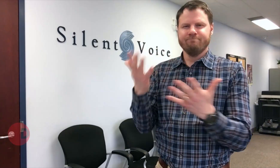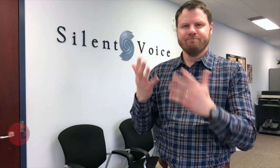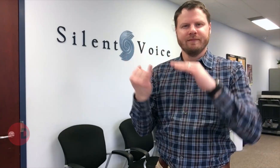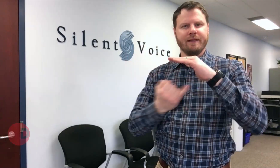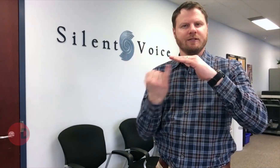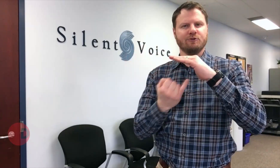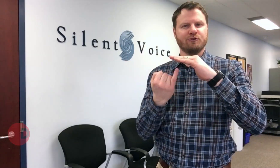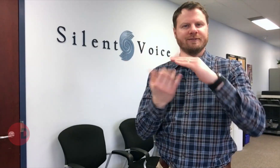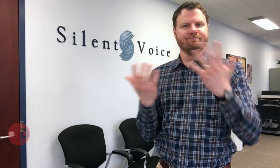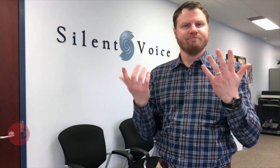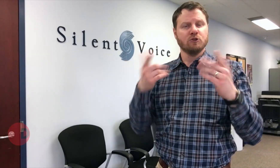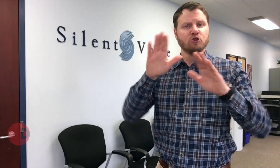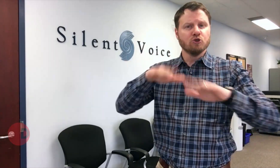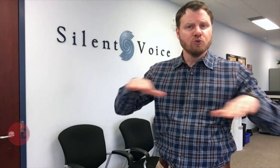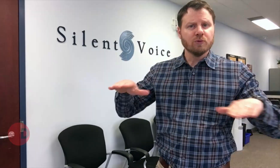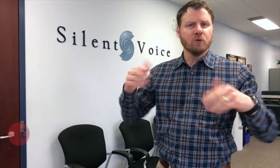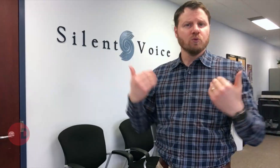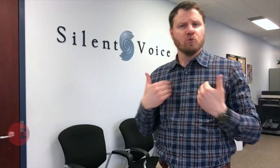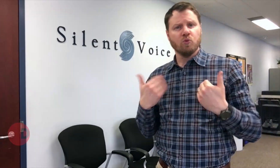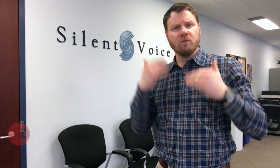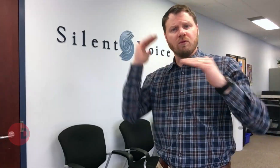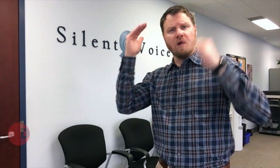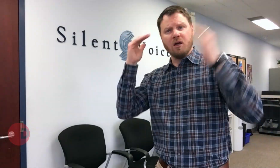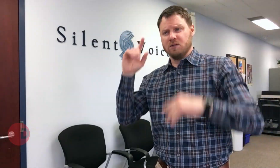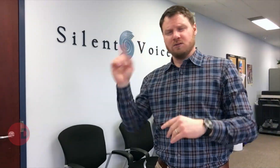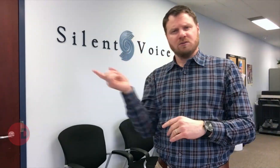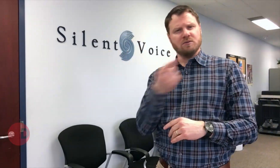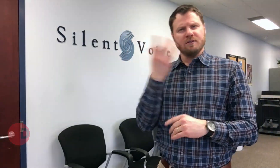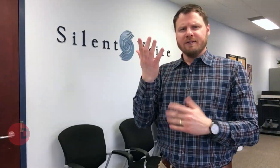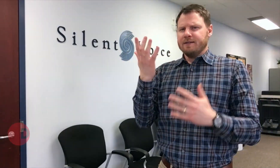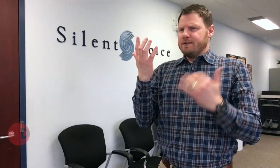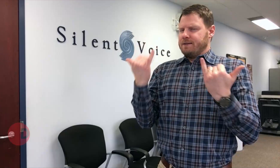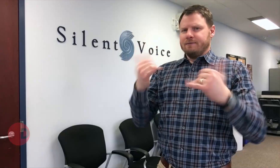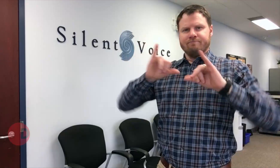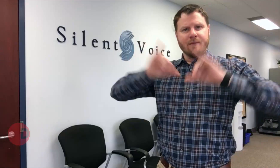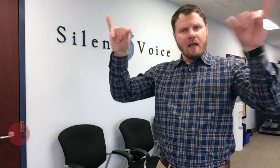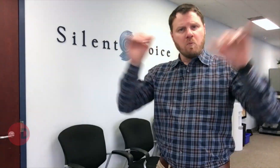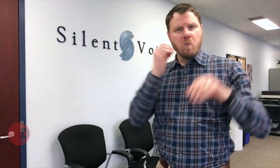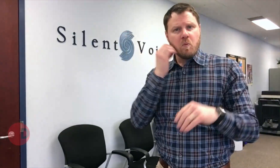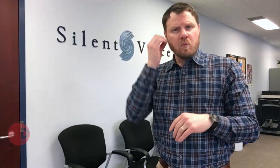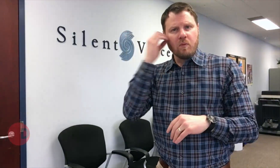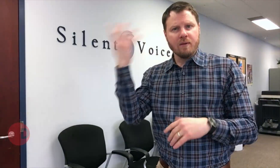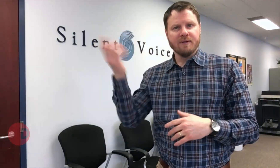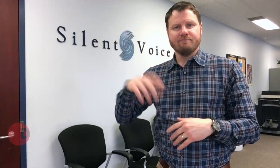But our staff's utmost priority and concern is the isolation of